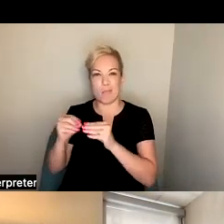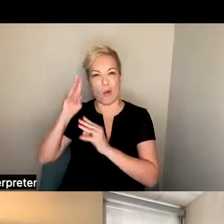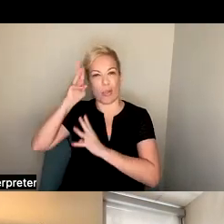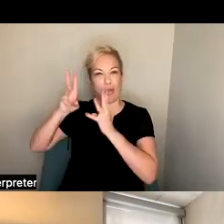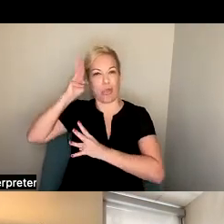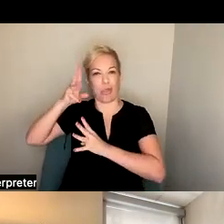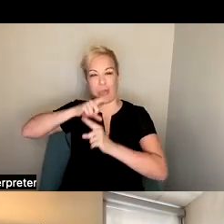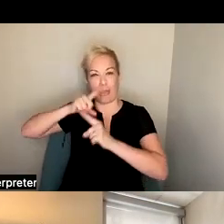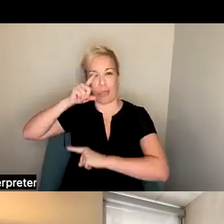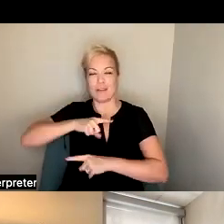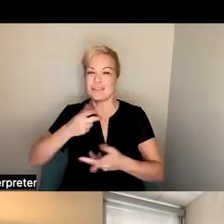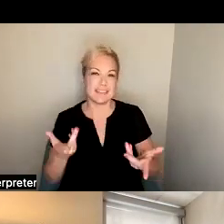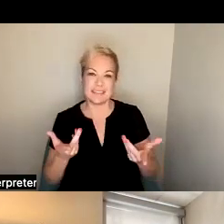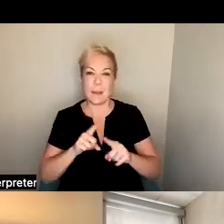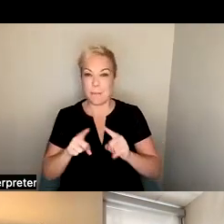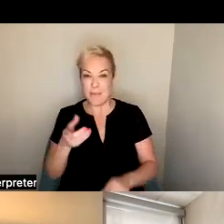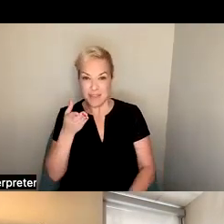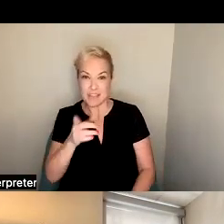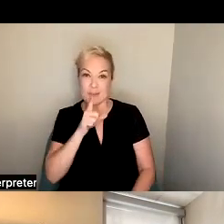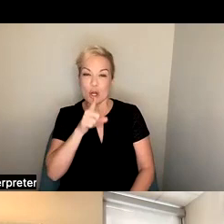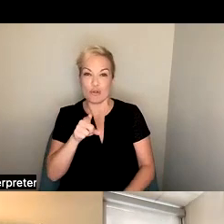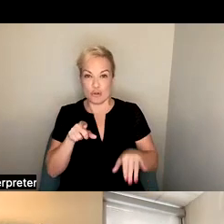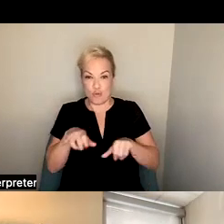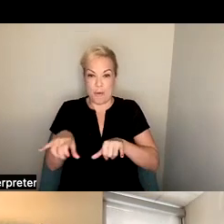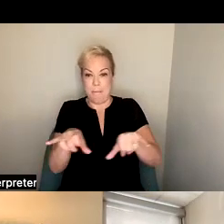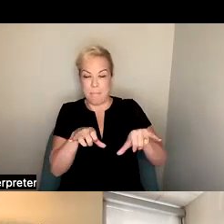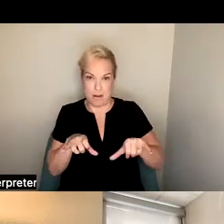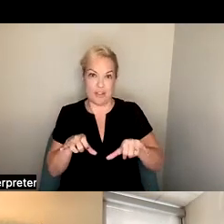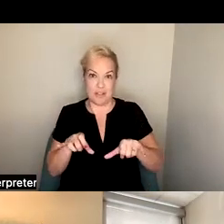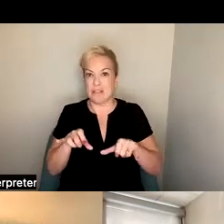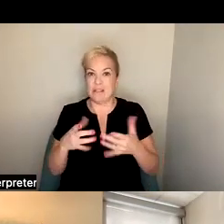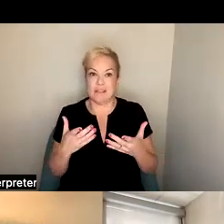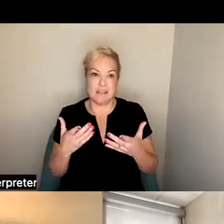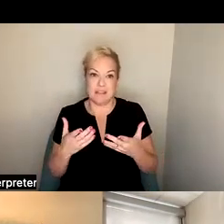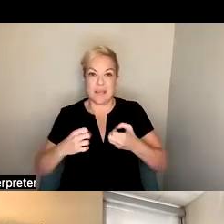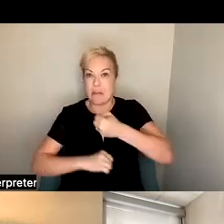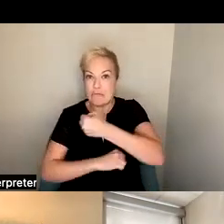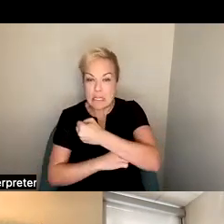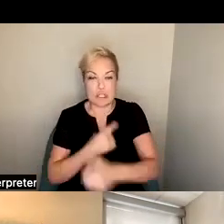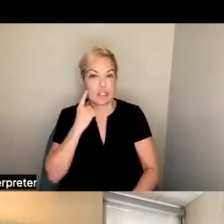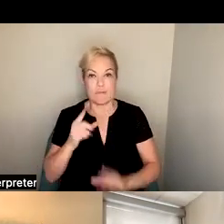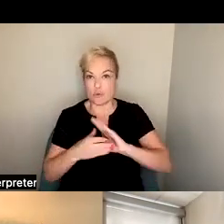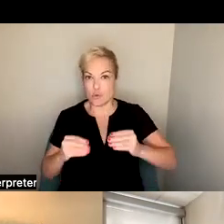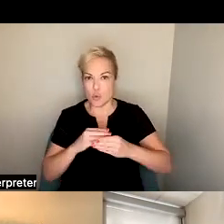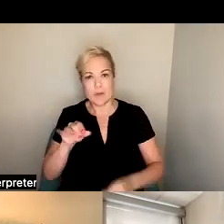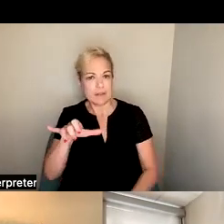are true epistemological frameworks. The stories may contain, information about about the stars,